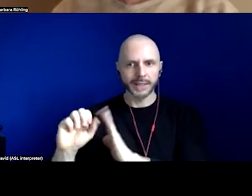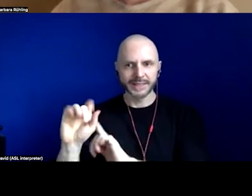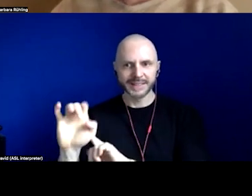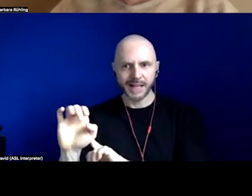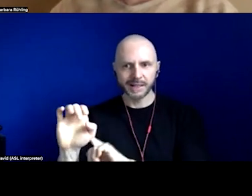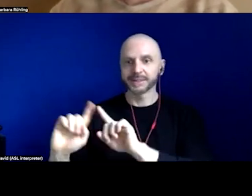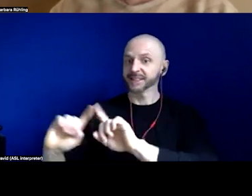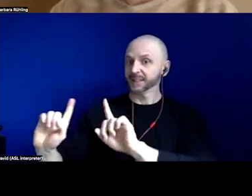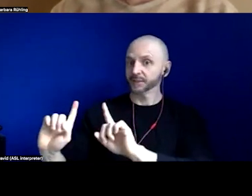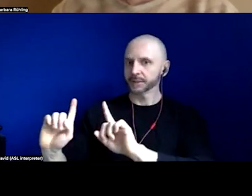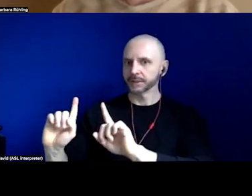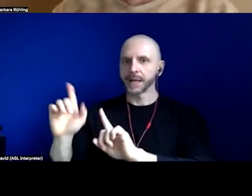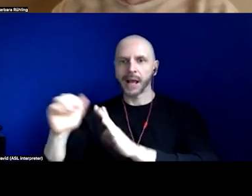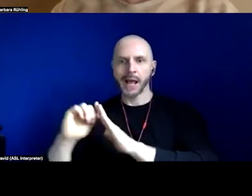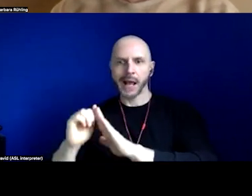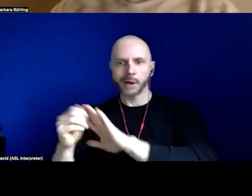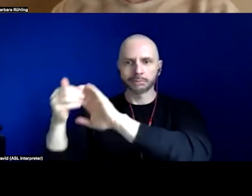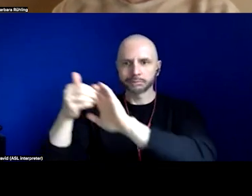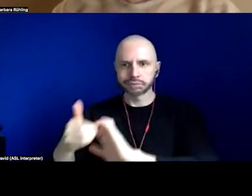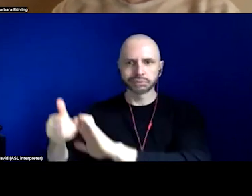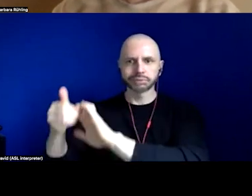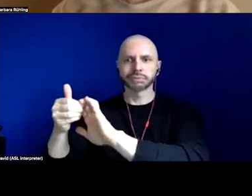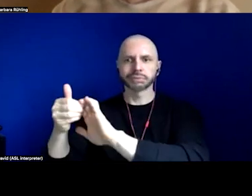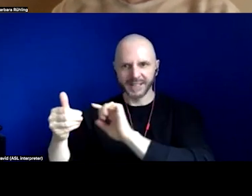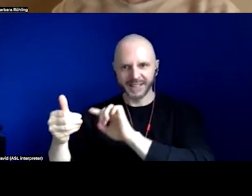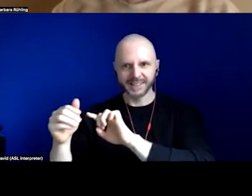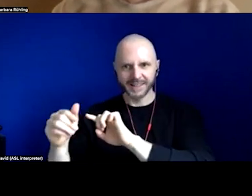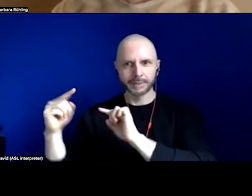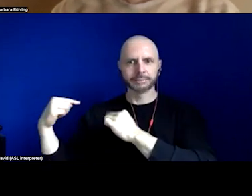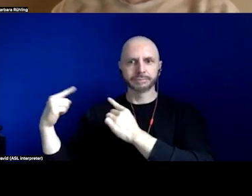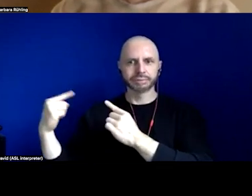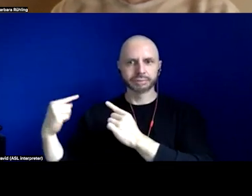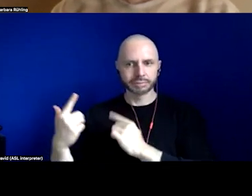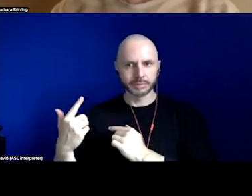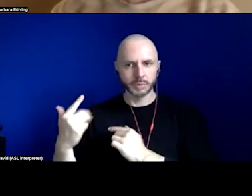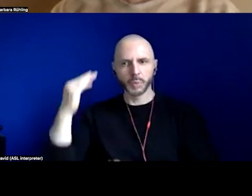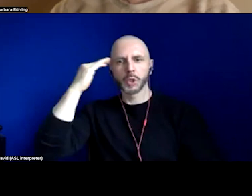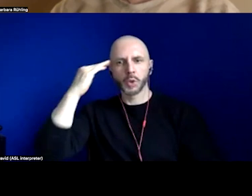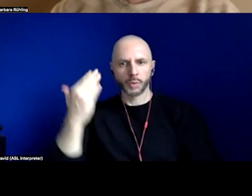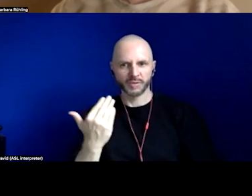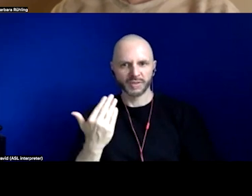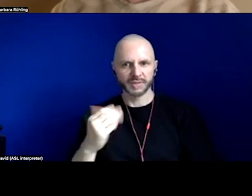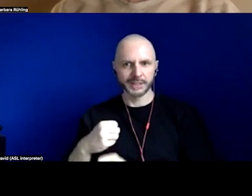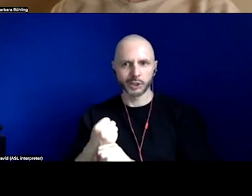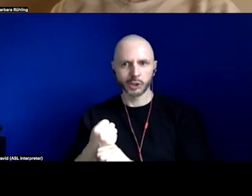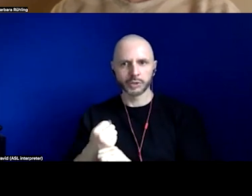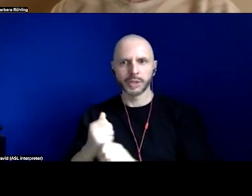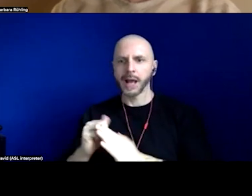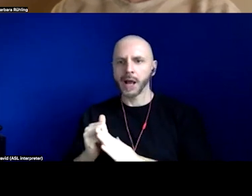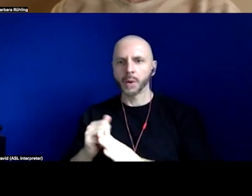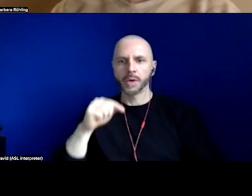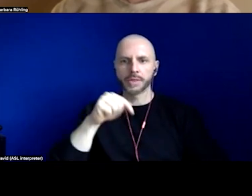for the last 15 years. How do we make this work with different people who bring in a diversity